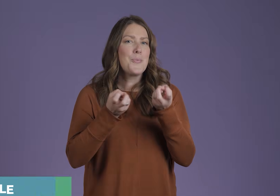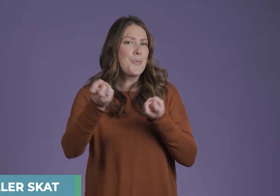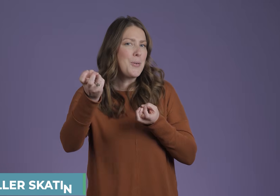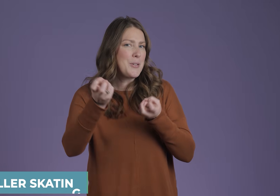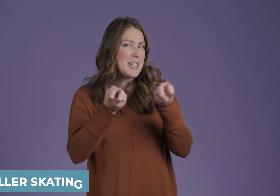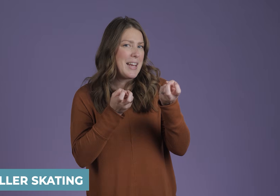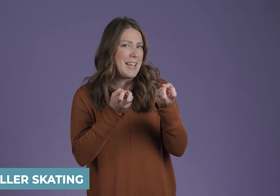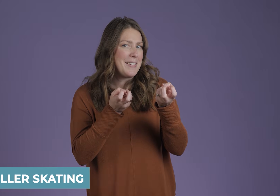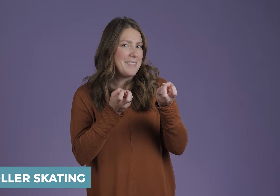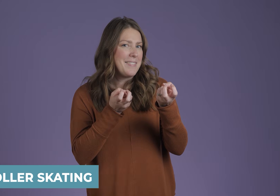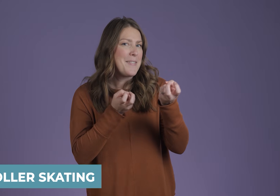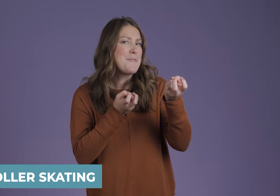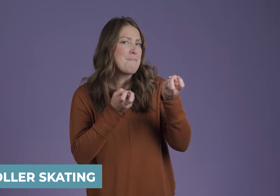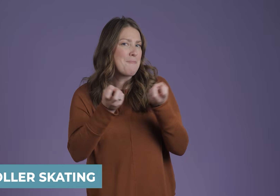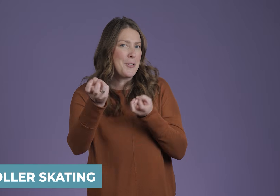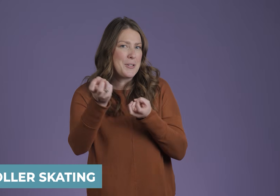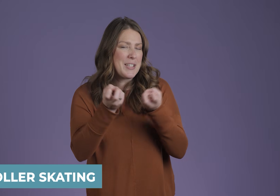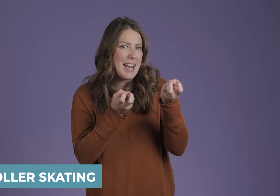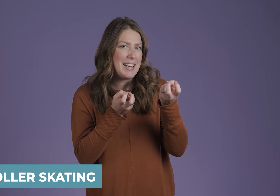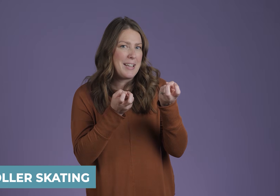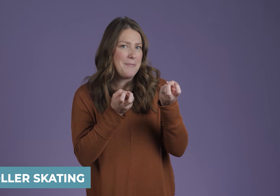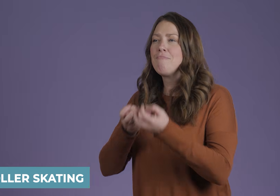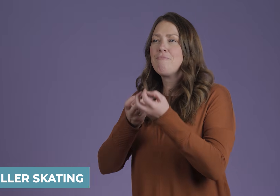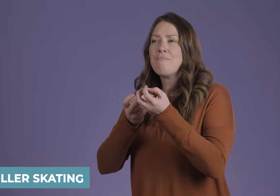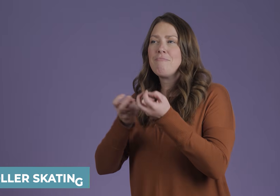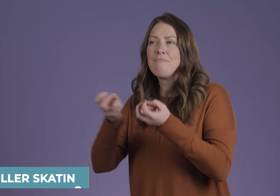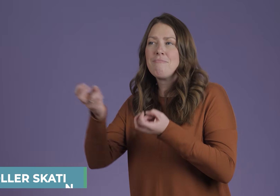Roller skating.